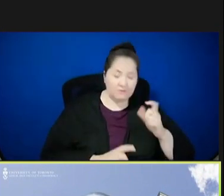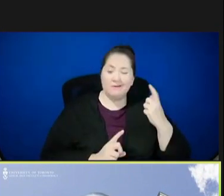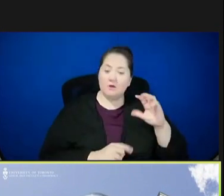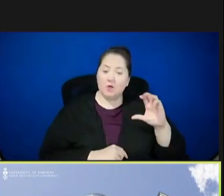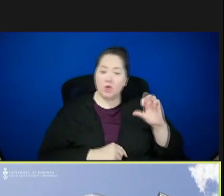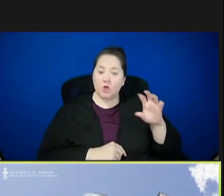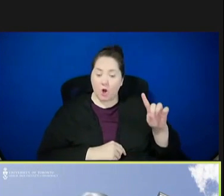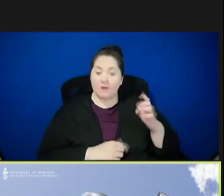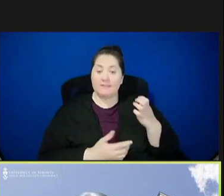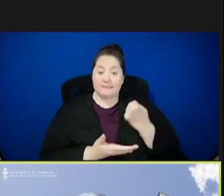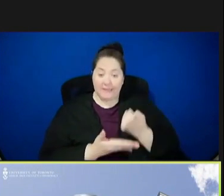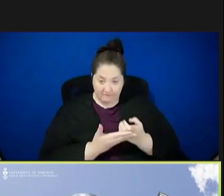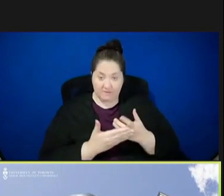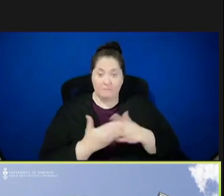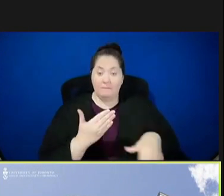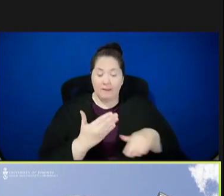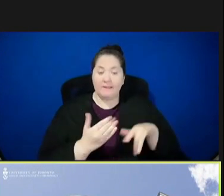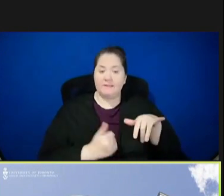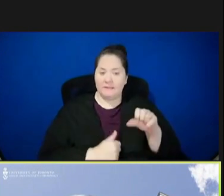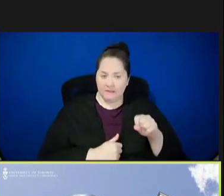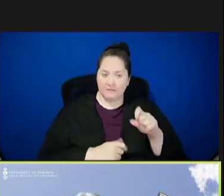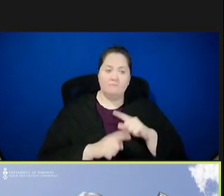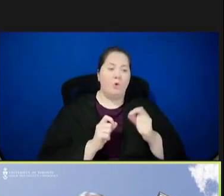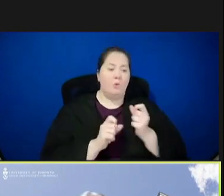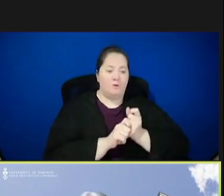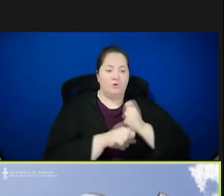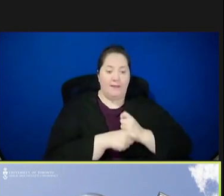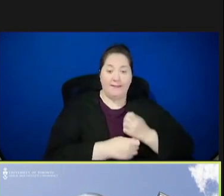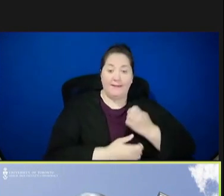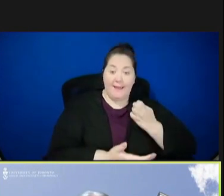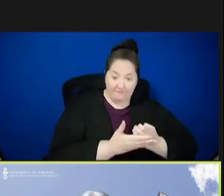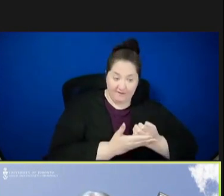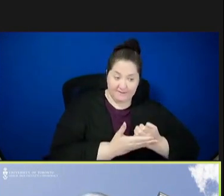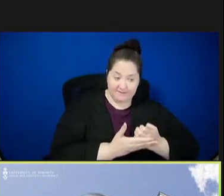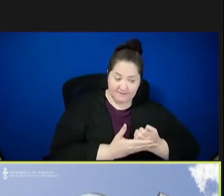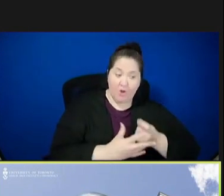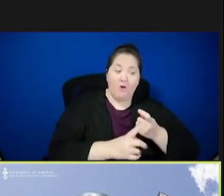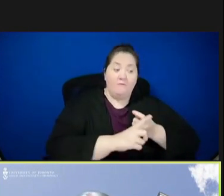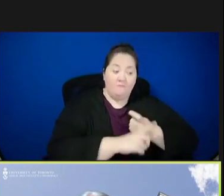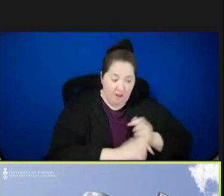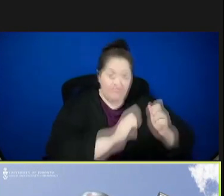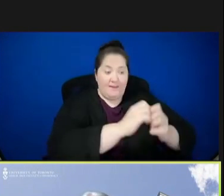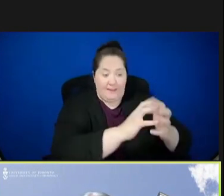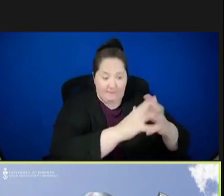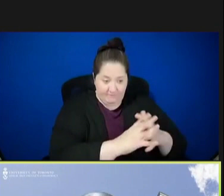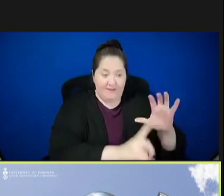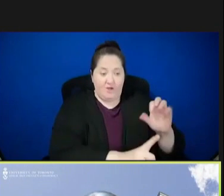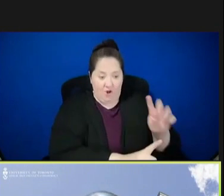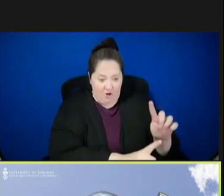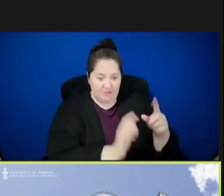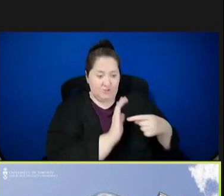evidence-based, we've actually created evidence from implementing CARD to show that it works,